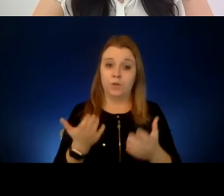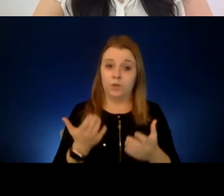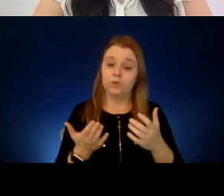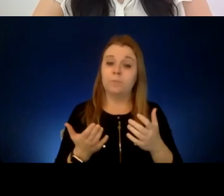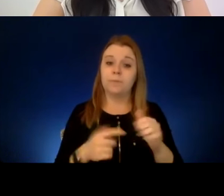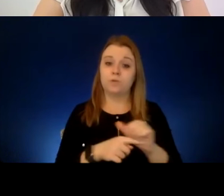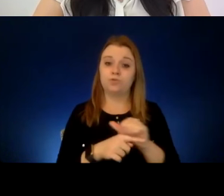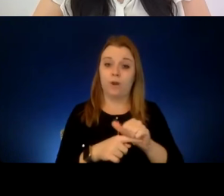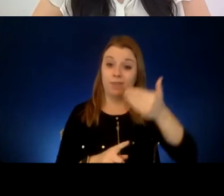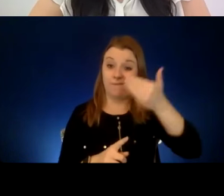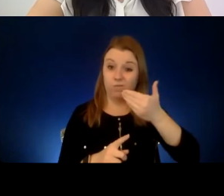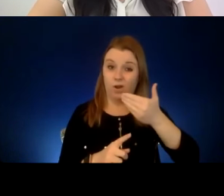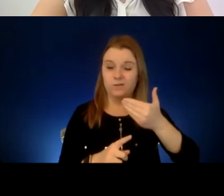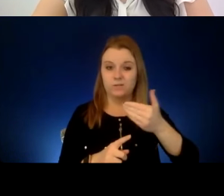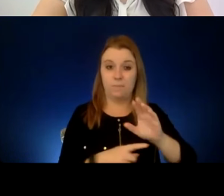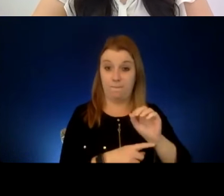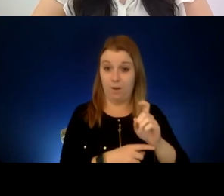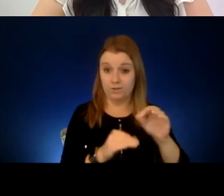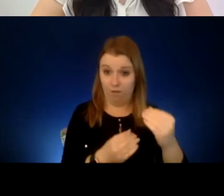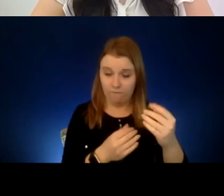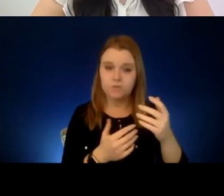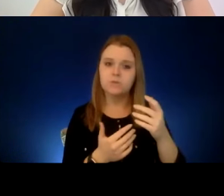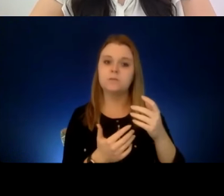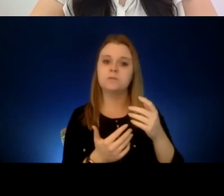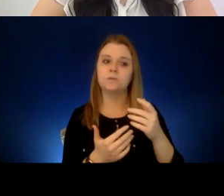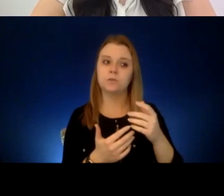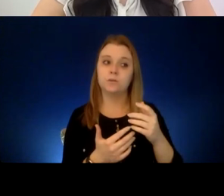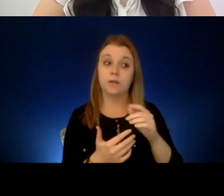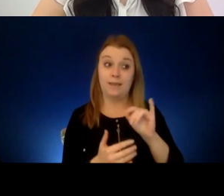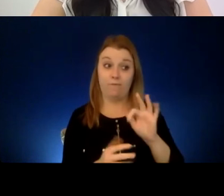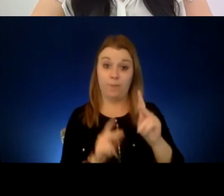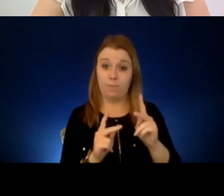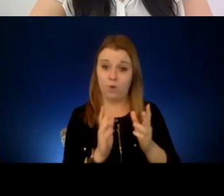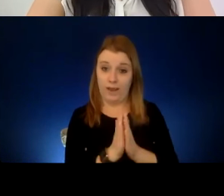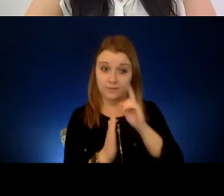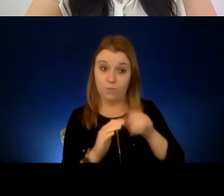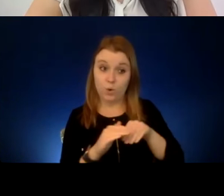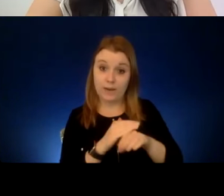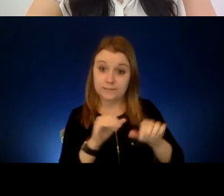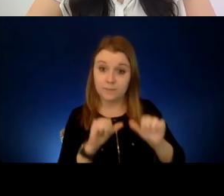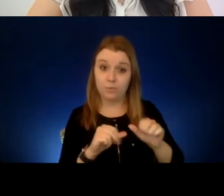or front of house to ask questions of people asking for accessible seating is if they're comfortable sharing their gender,